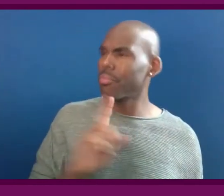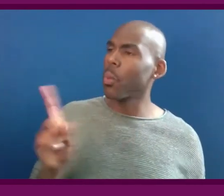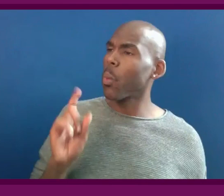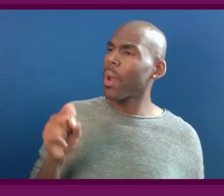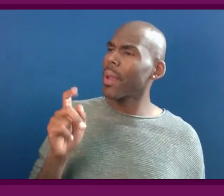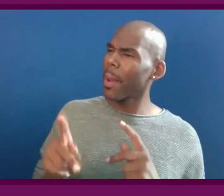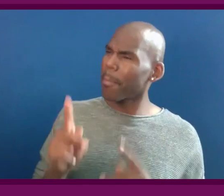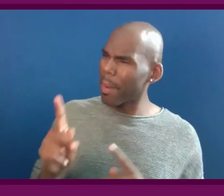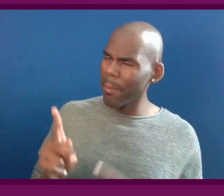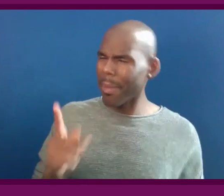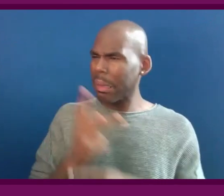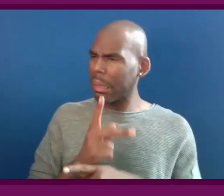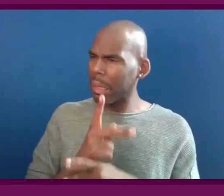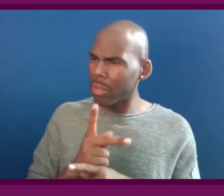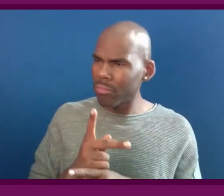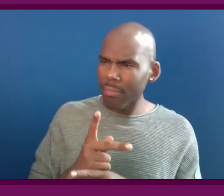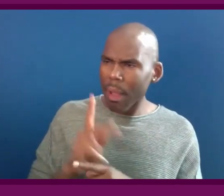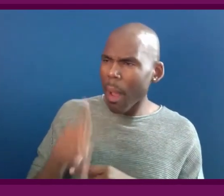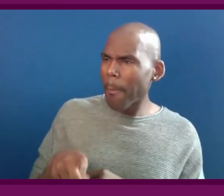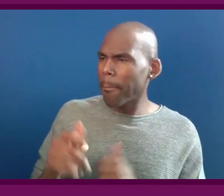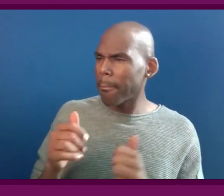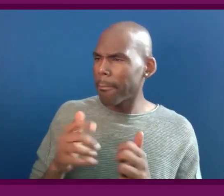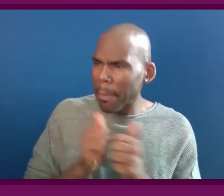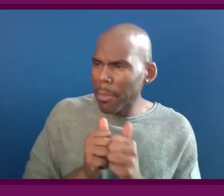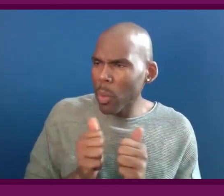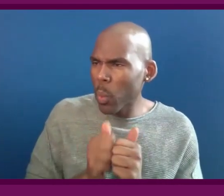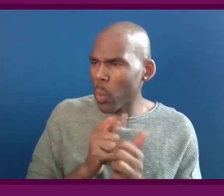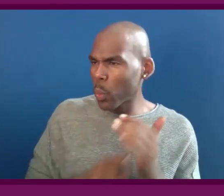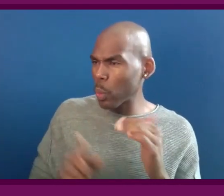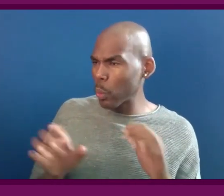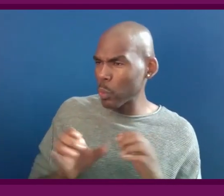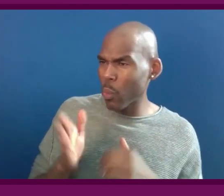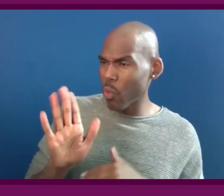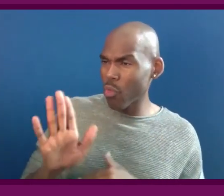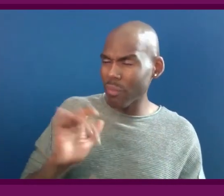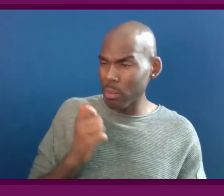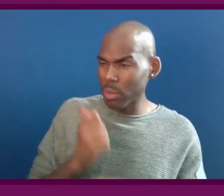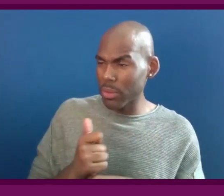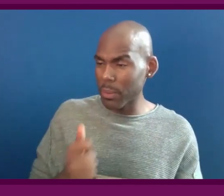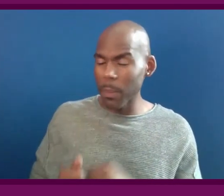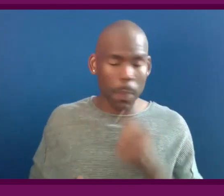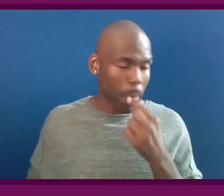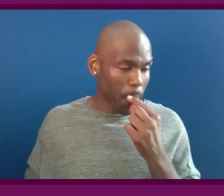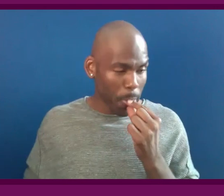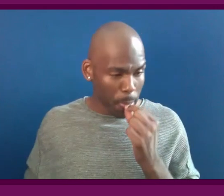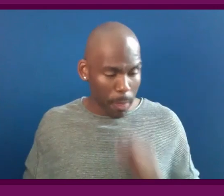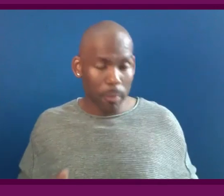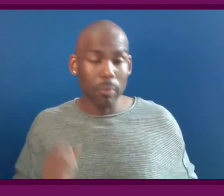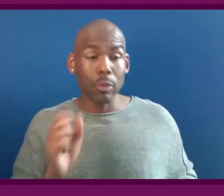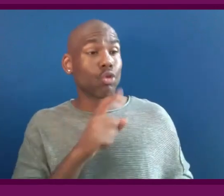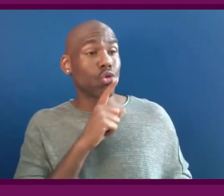Where can people keep up with what you guys have going on at the foundation? Kamilah Martin-Proctor: Absolutely. Please reach out to us.